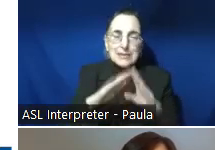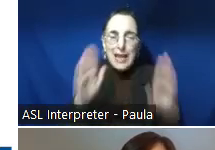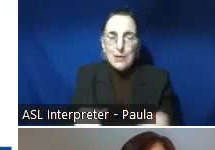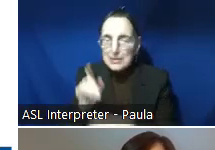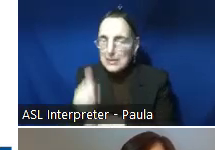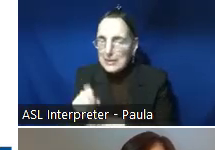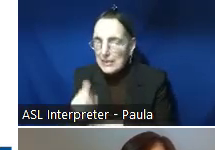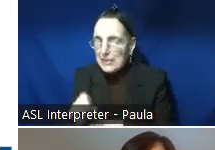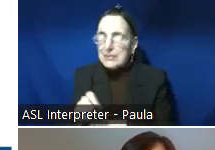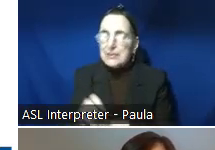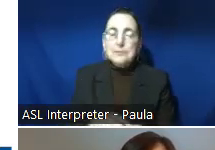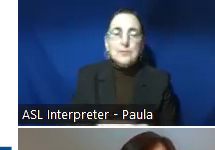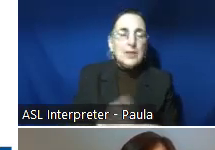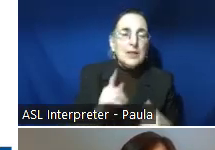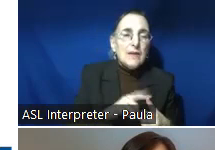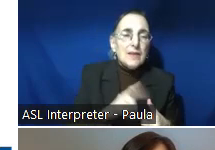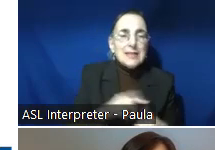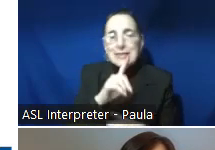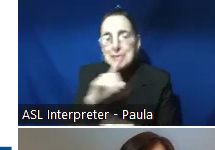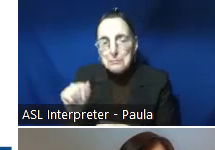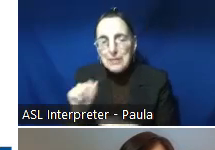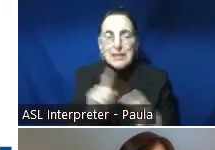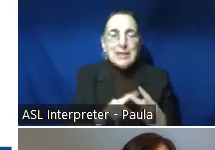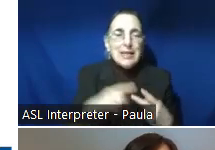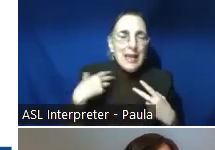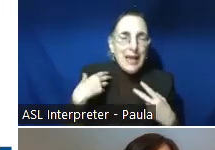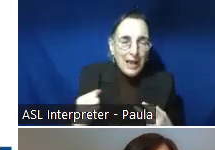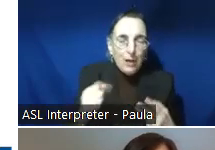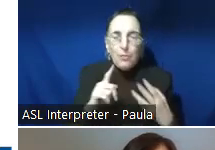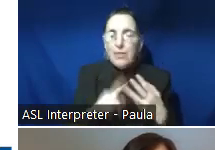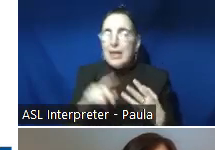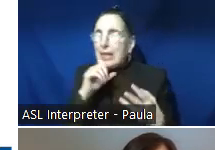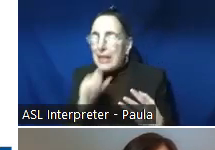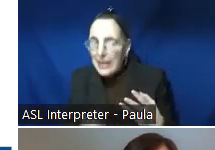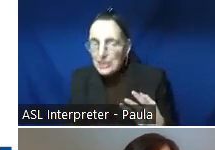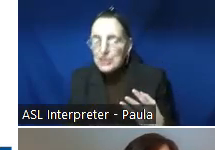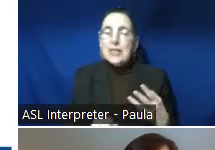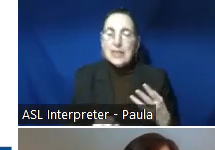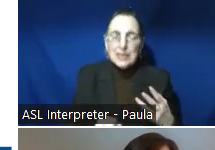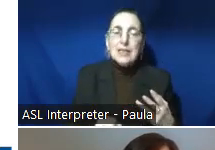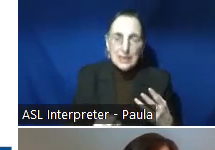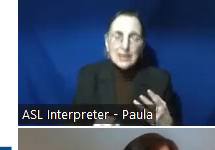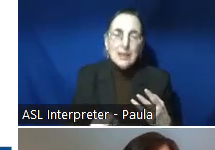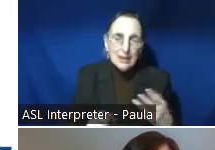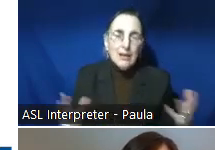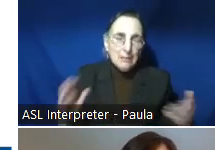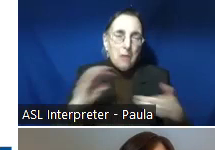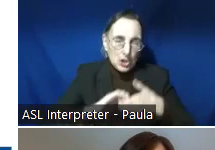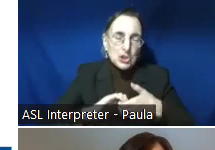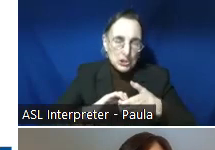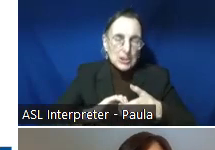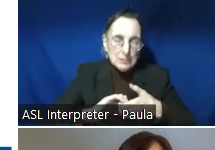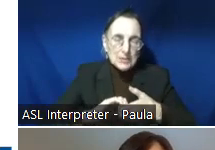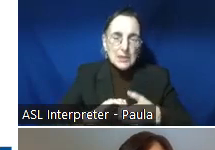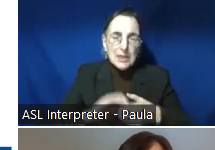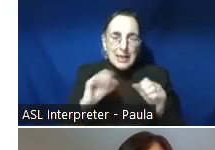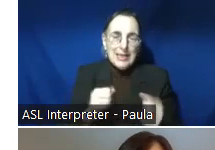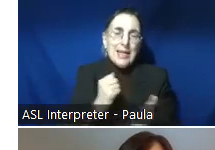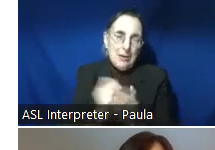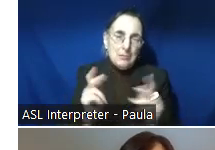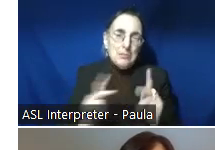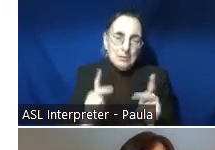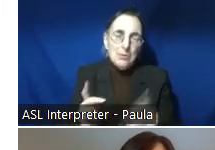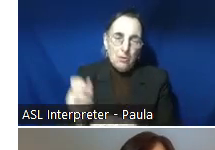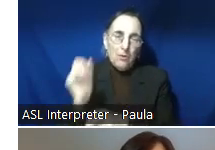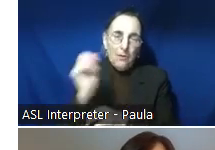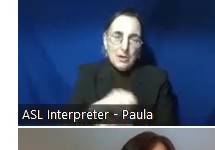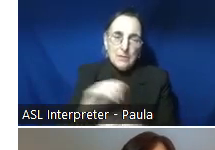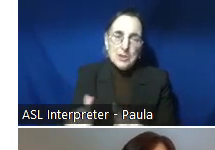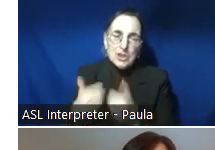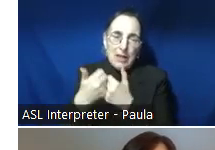aging and health sectors can help organizations overcome these challenges. Next slide.